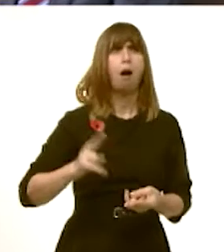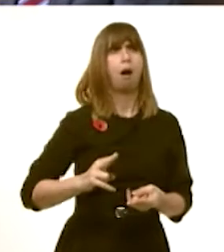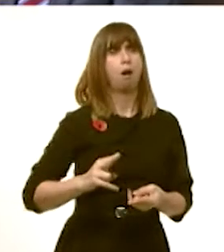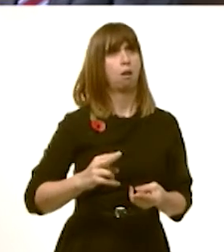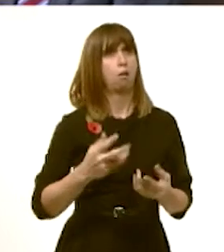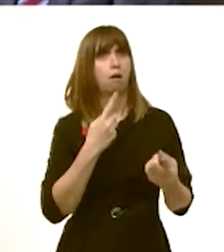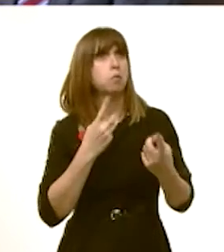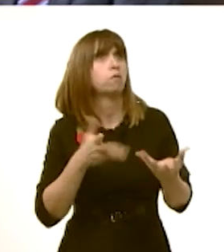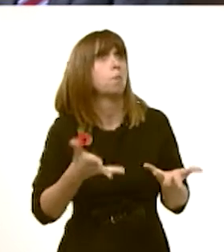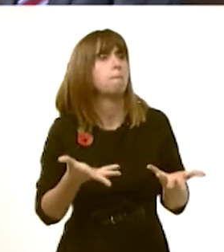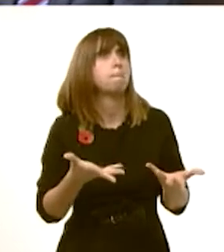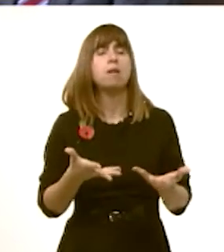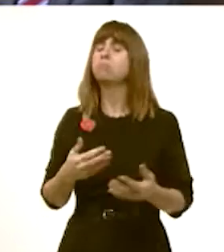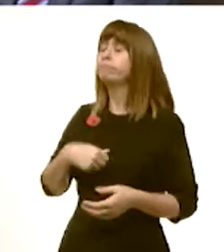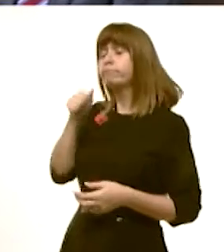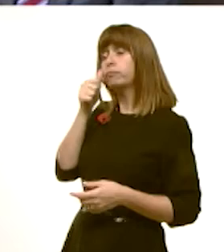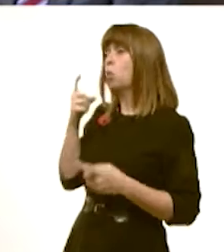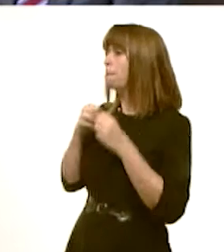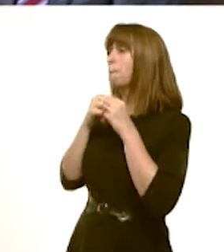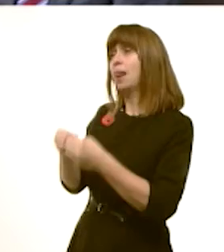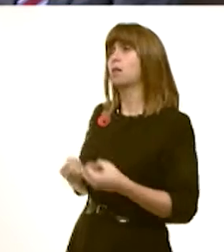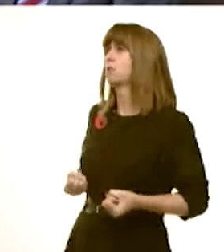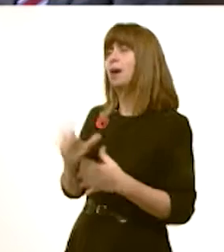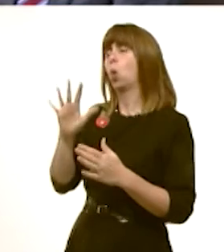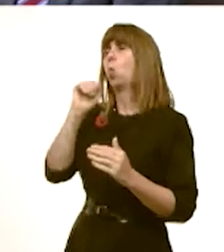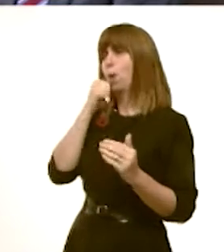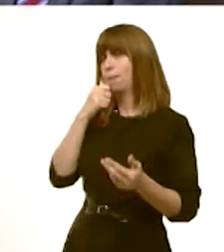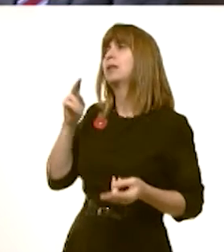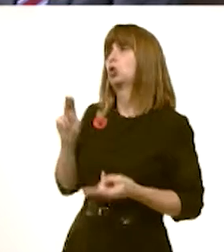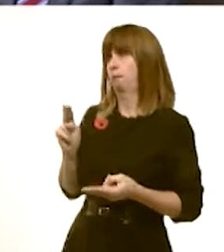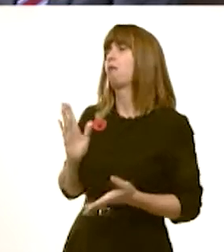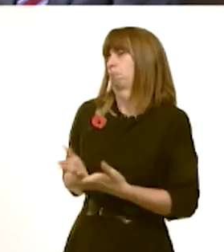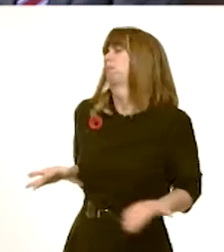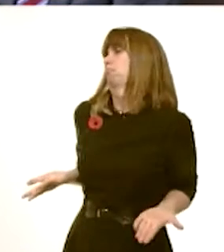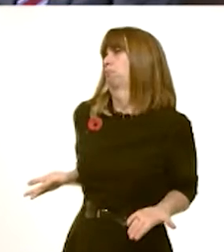Carwyn Jones: As weíve always said, it will not cost that figure and will come in below that. The next question, no doubt, is: what is the figure?